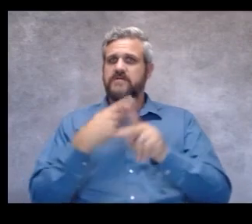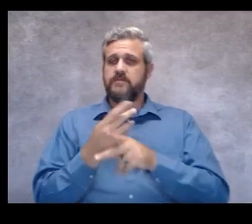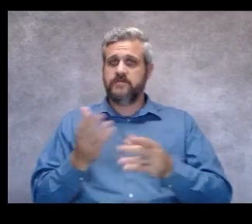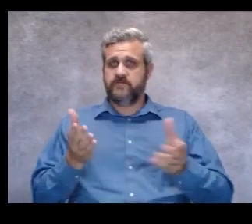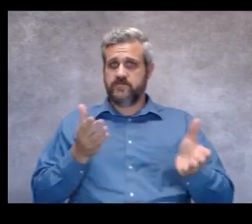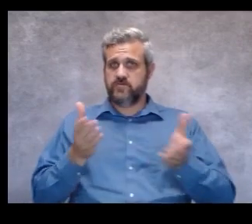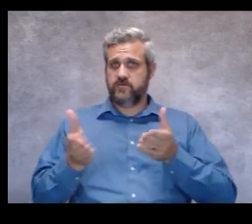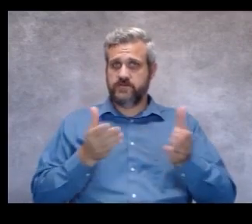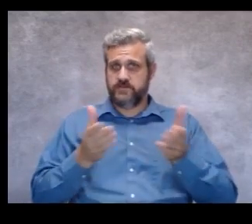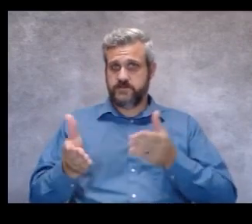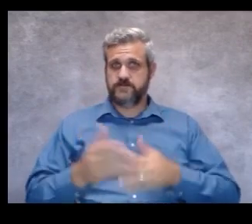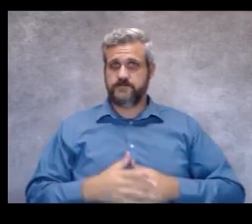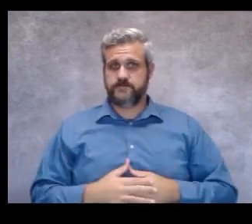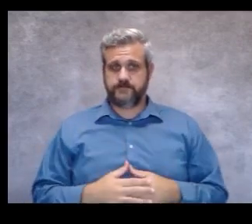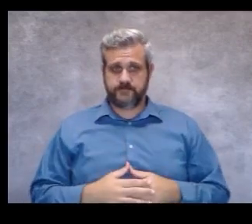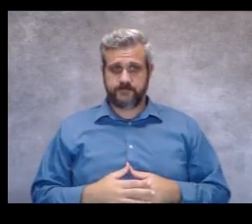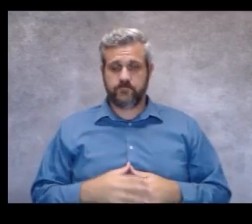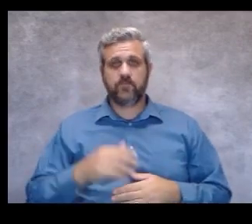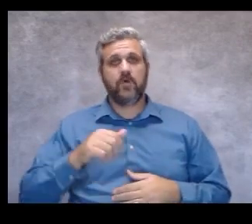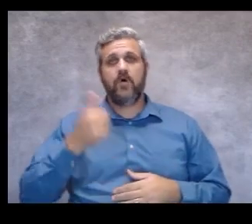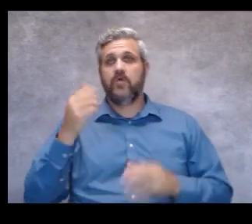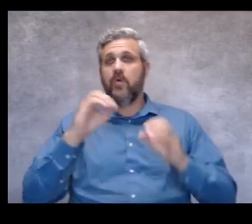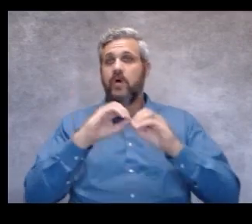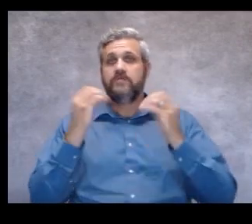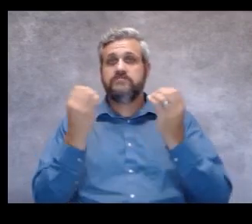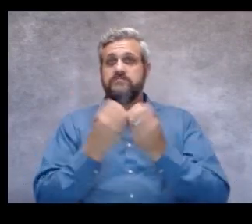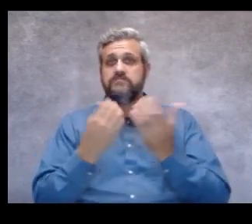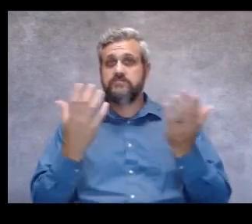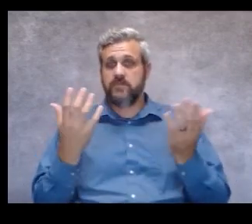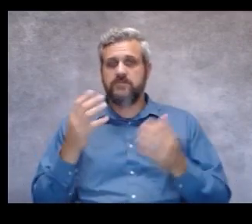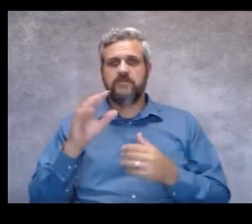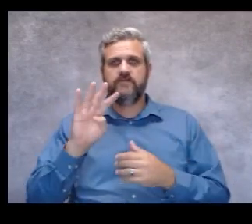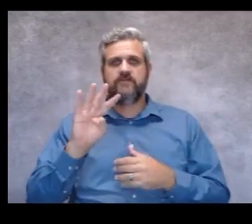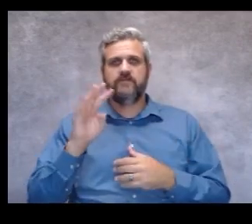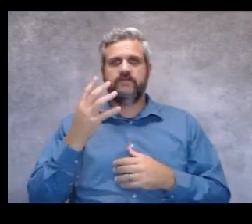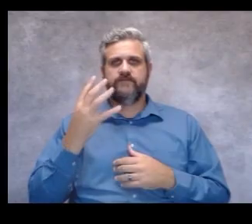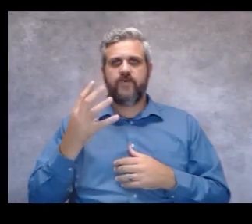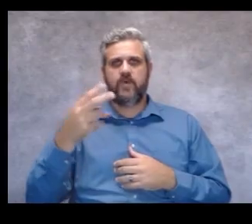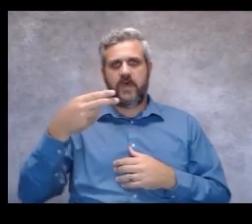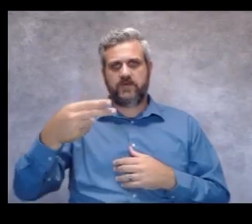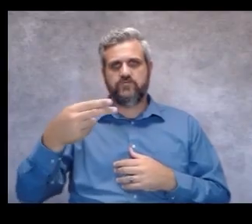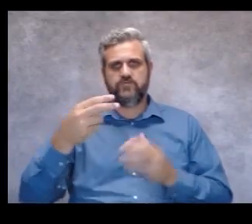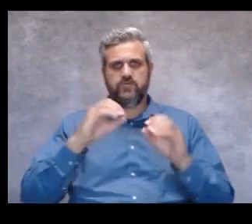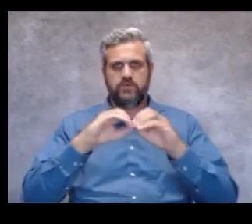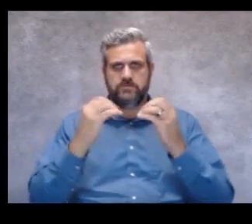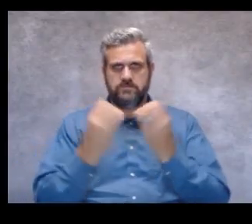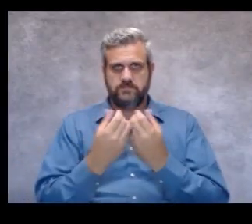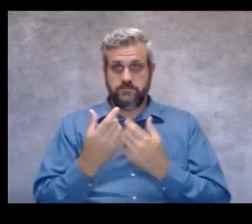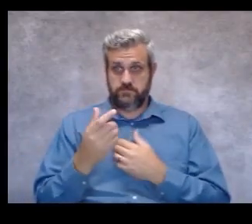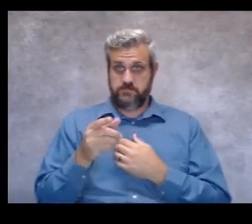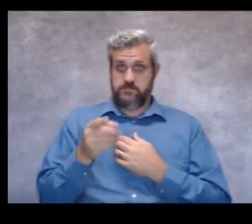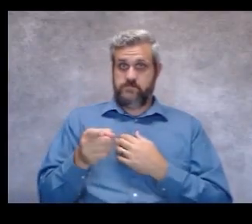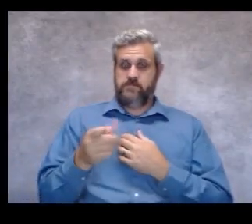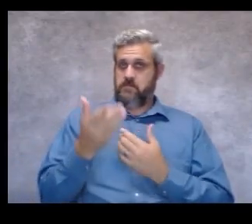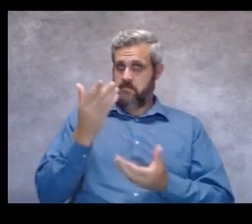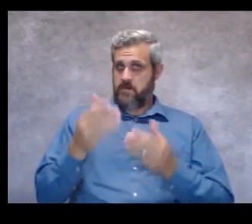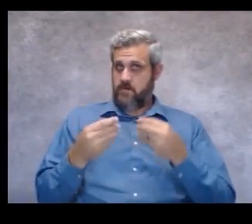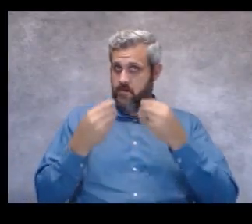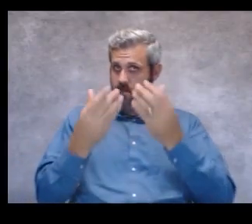of services. Another organization is the 4 organization. This organization might offer